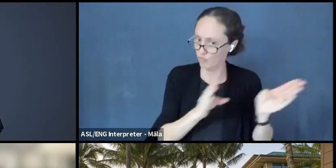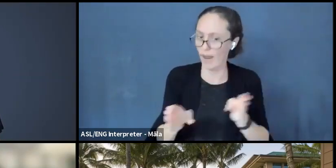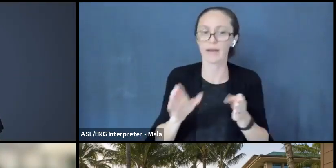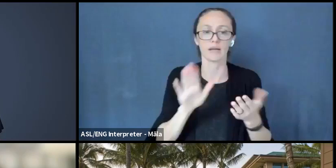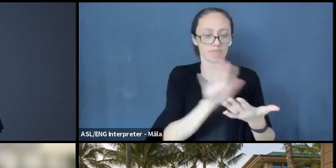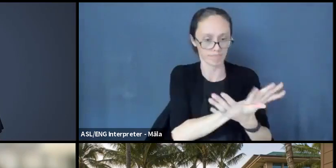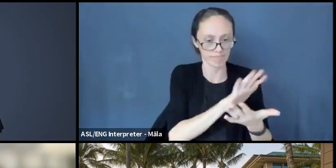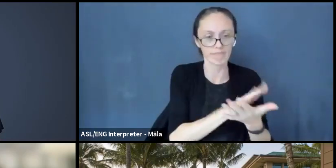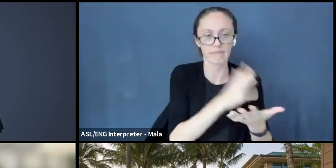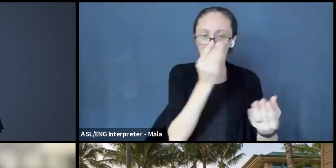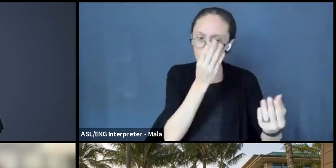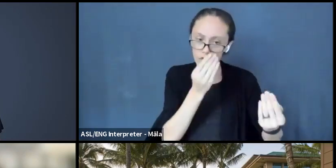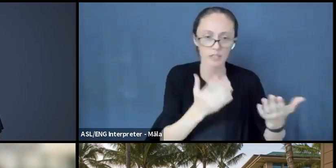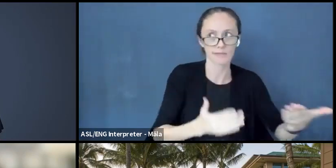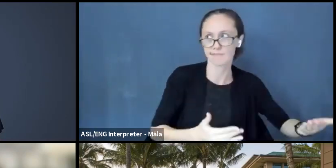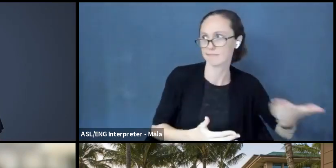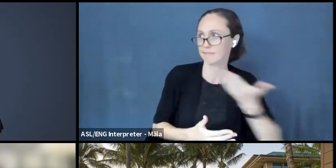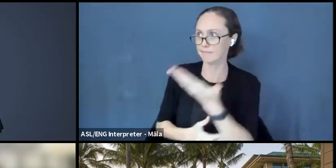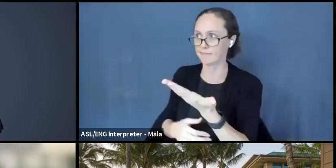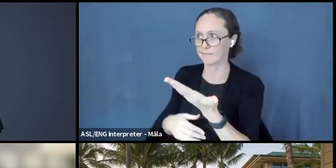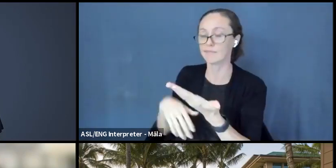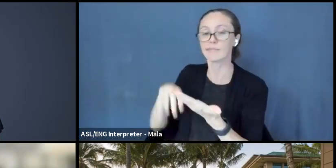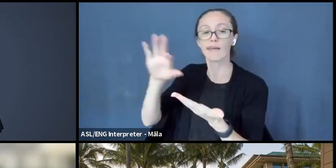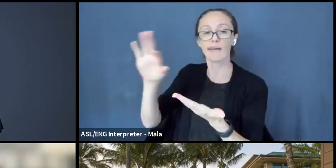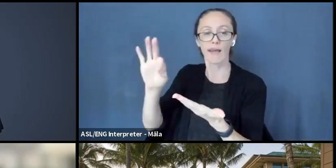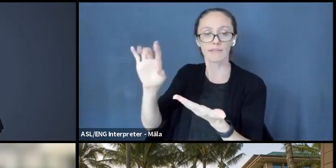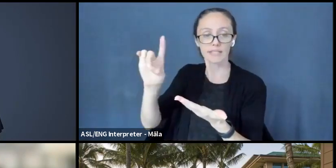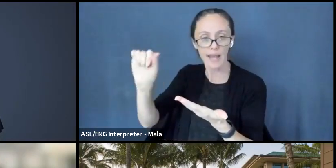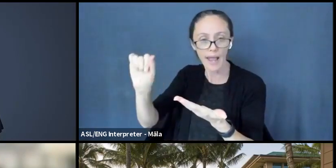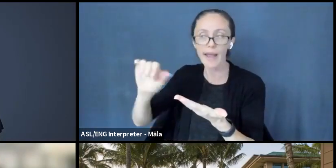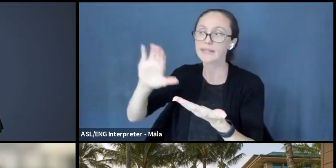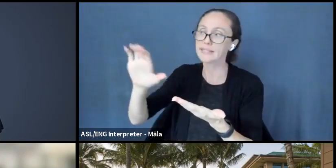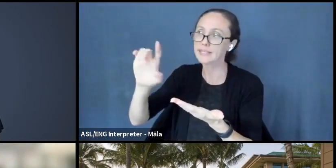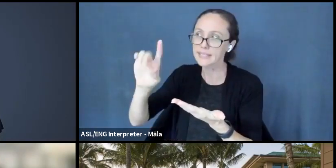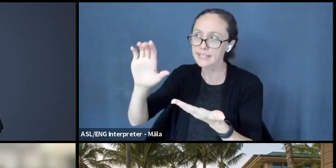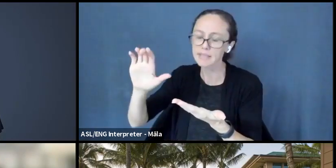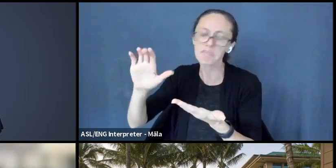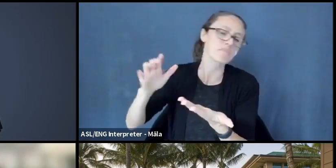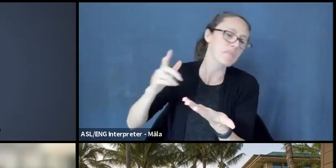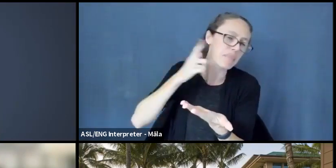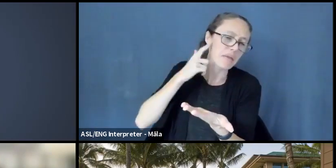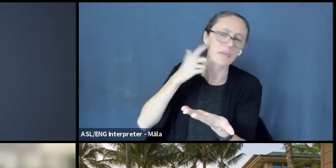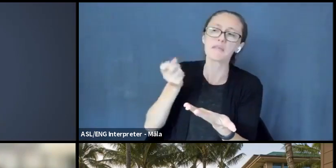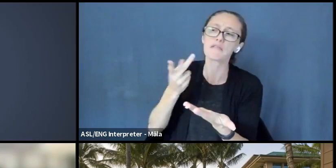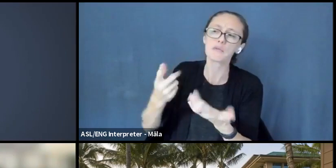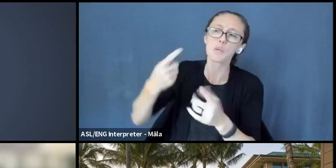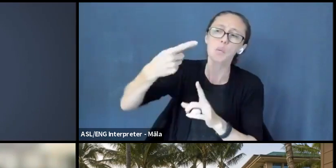the FDA and CDC. And probably, in the next few months or week.